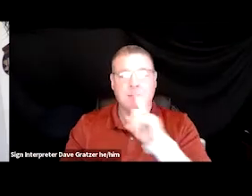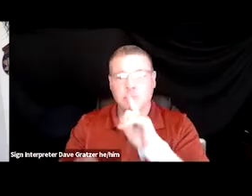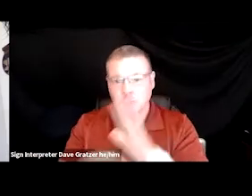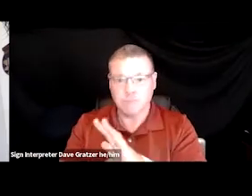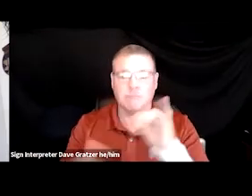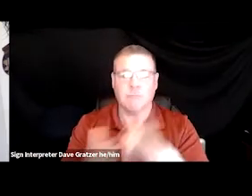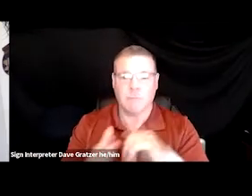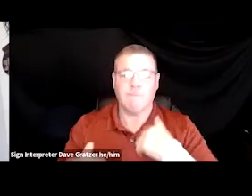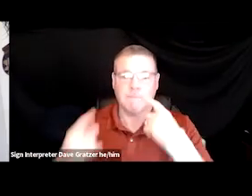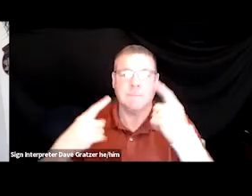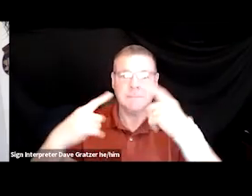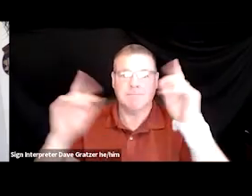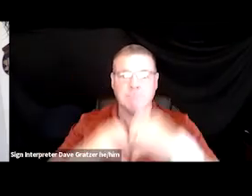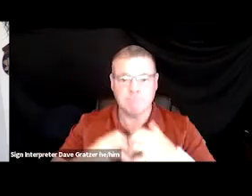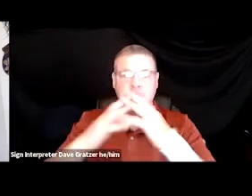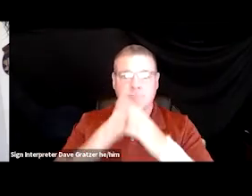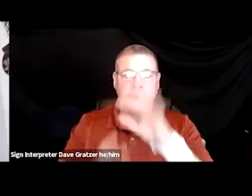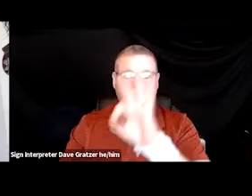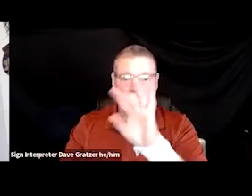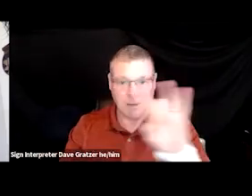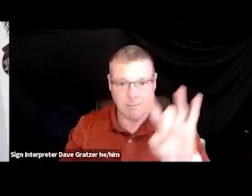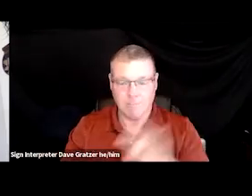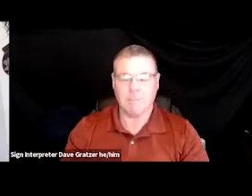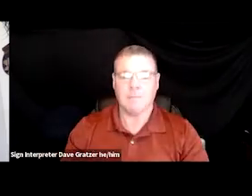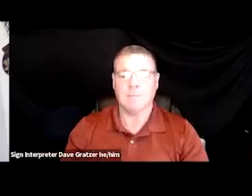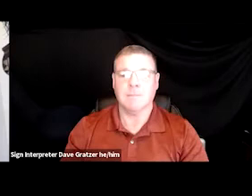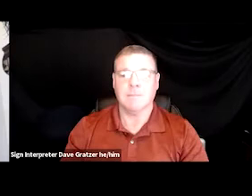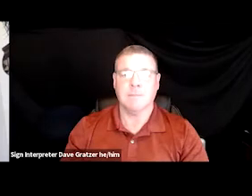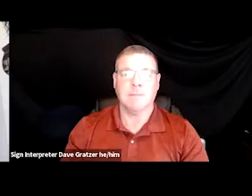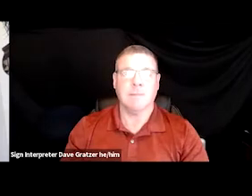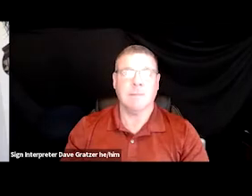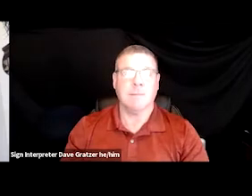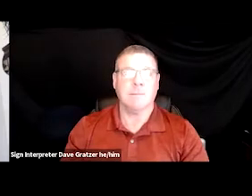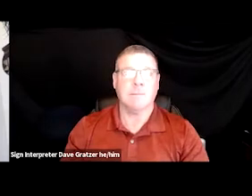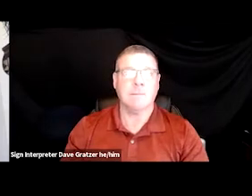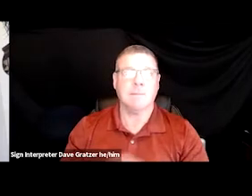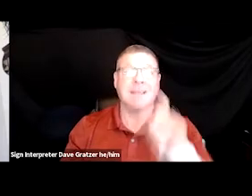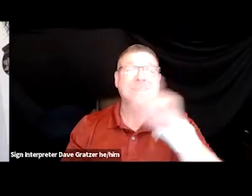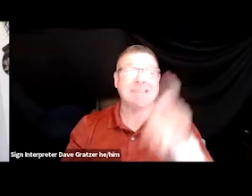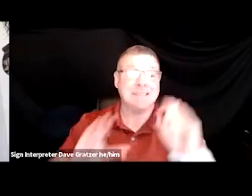a successful implementation of 988. So text and chat we have here, we have one local authority,